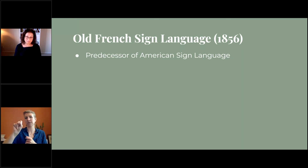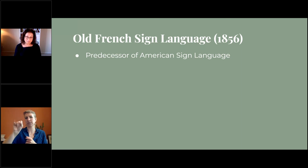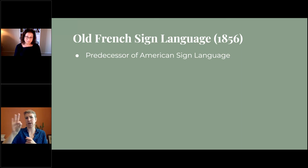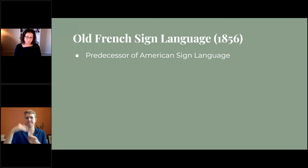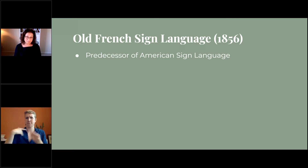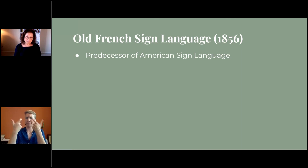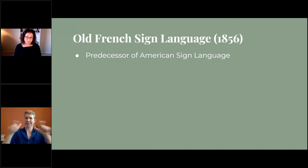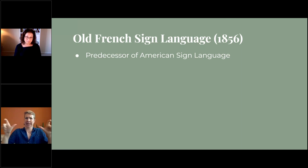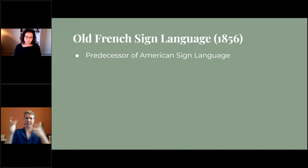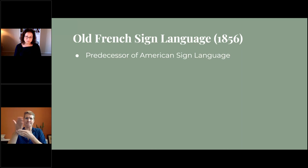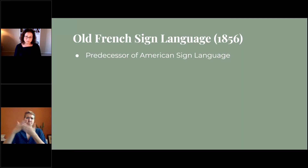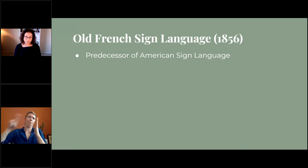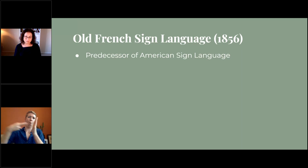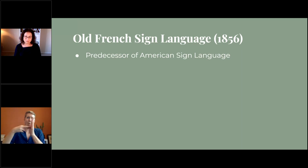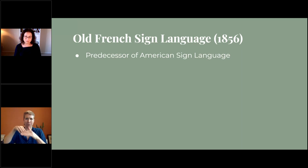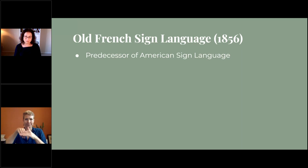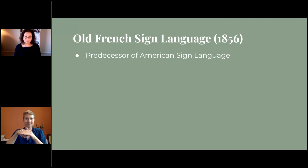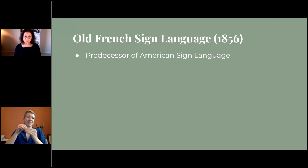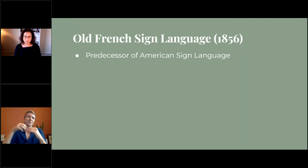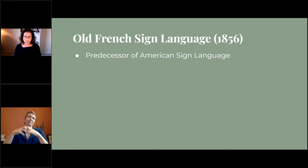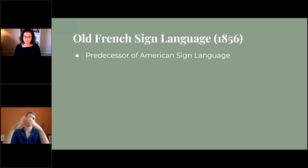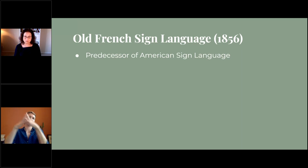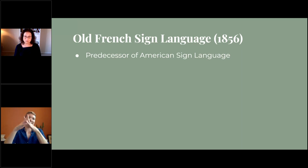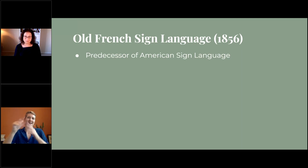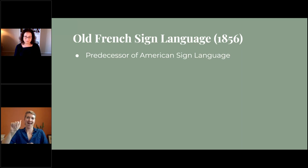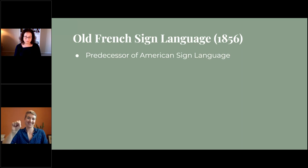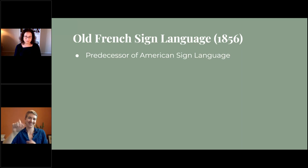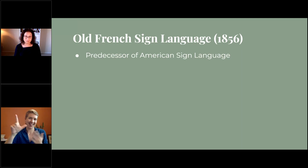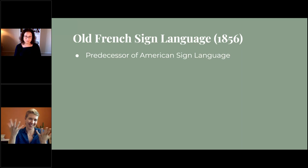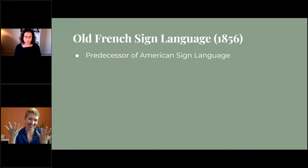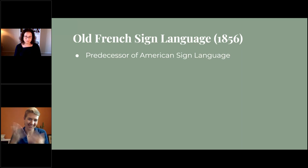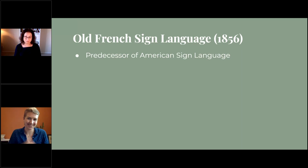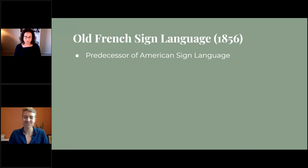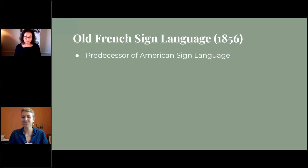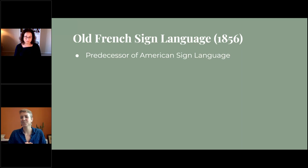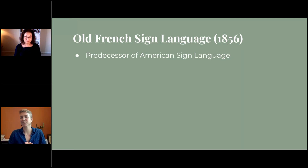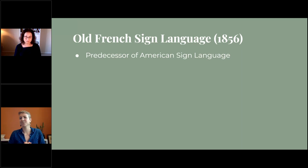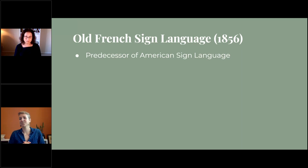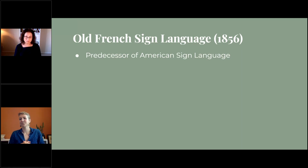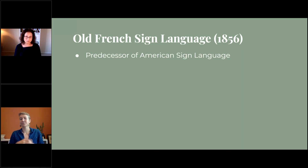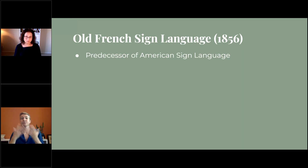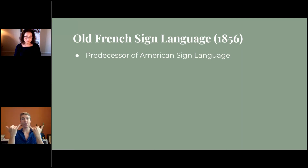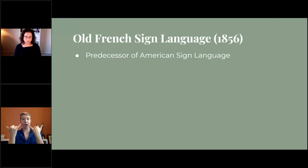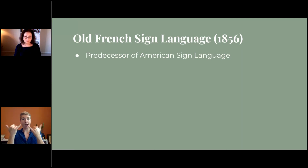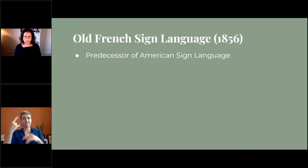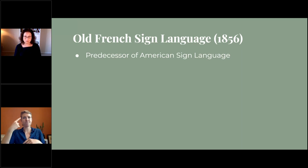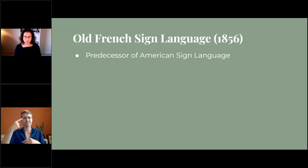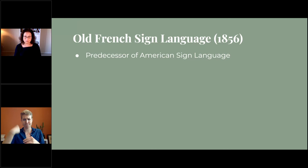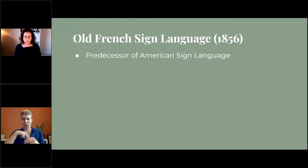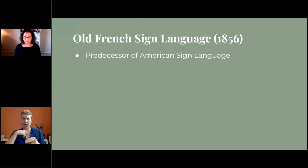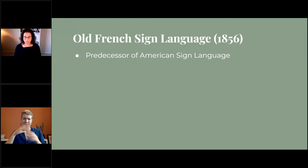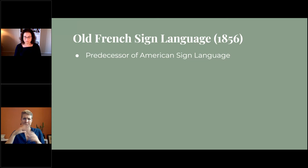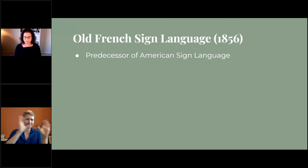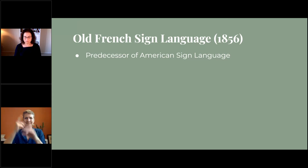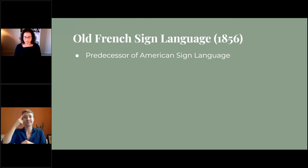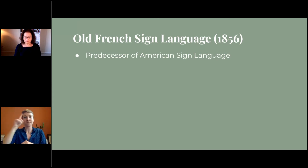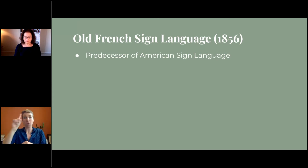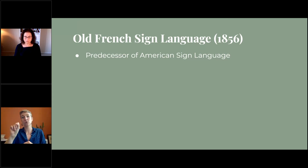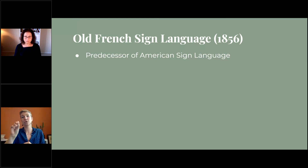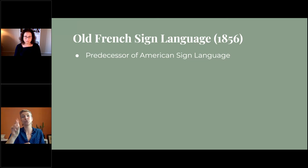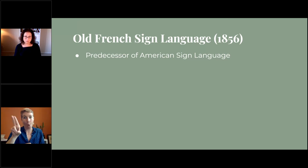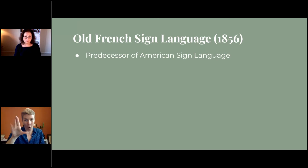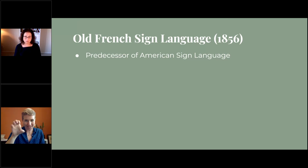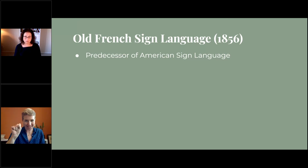And that is why there is such a huge role that LSF plays in ASL.